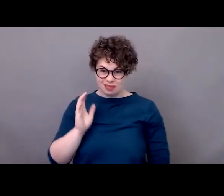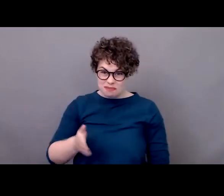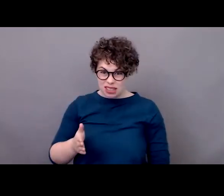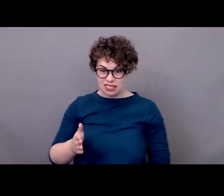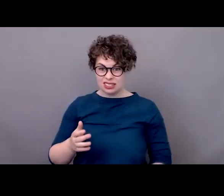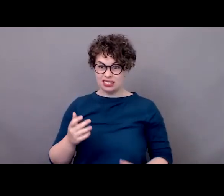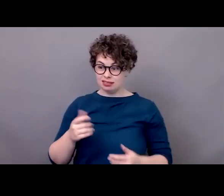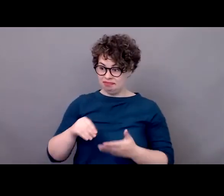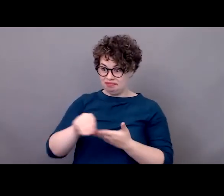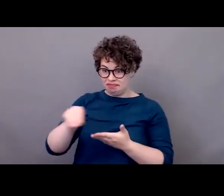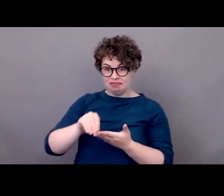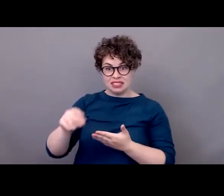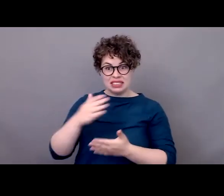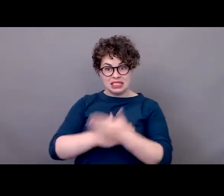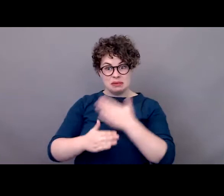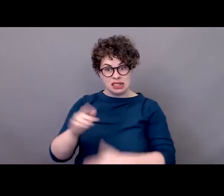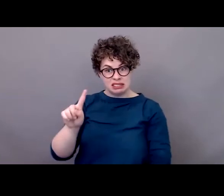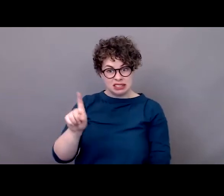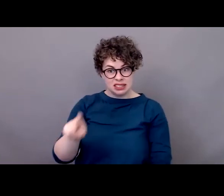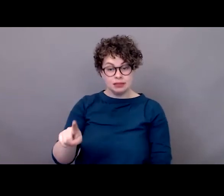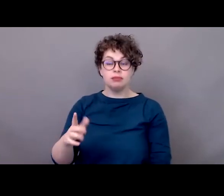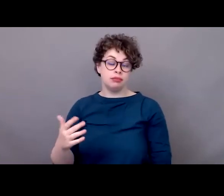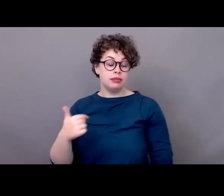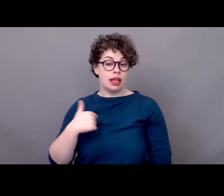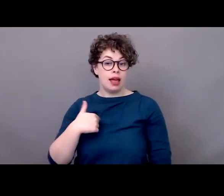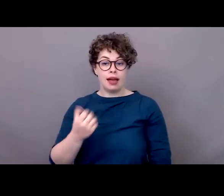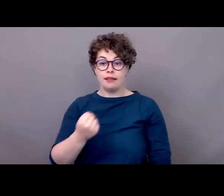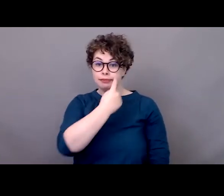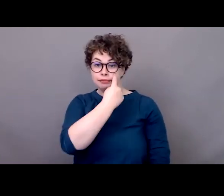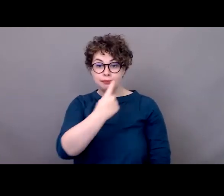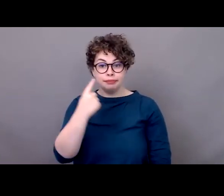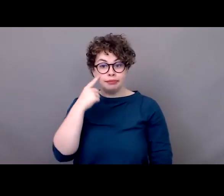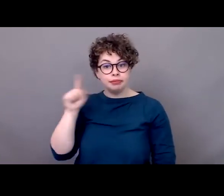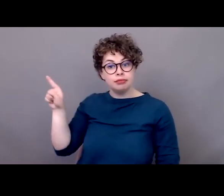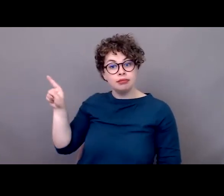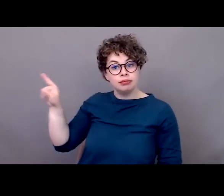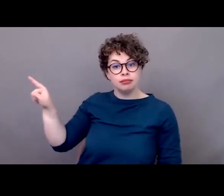Well, we've got this evidence from for planning where the data on disability and poverty are